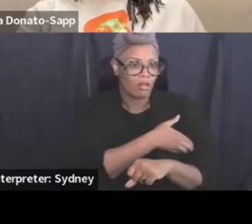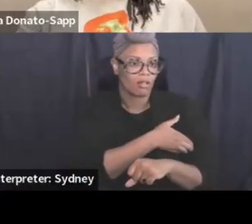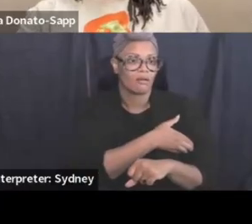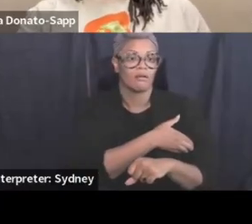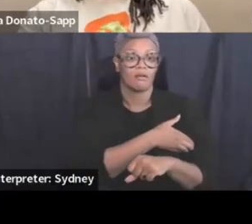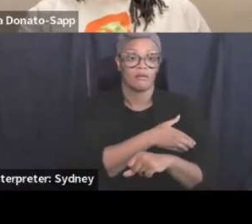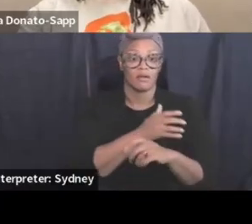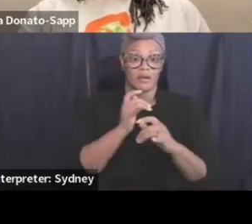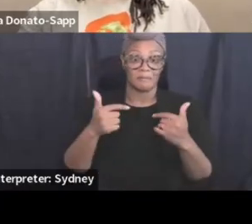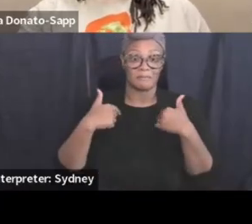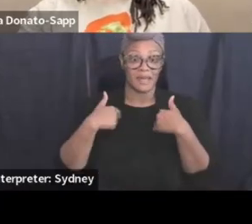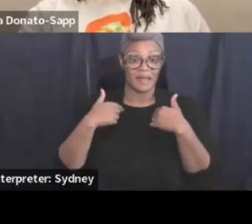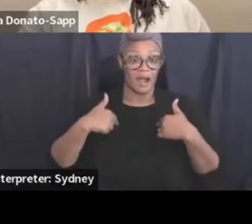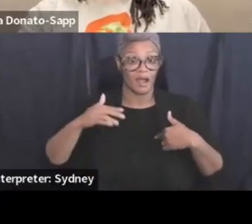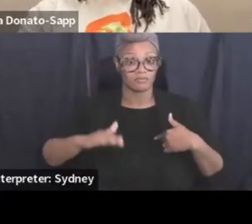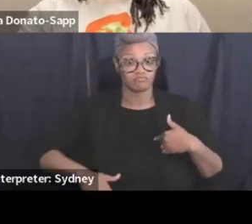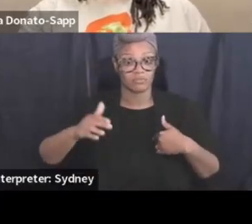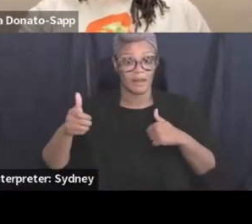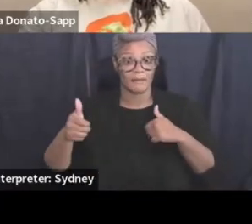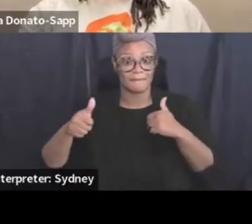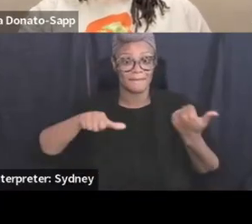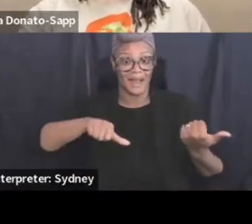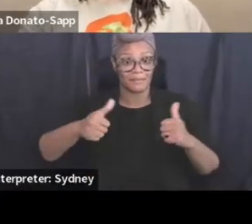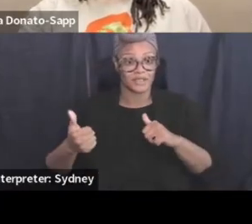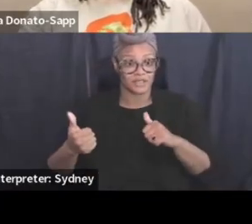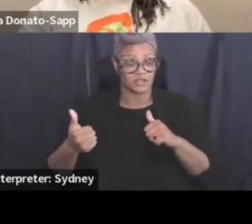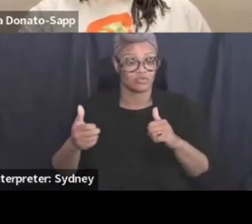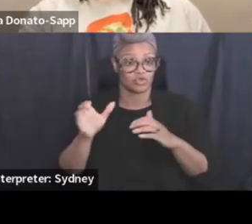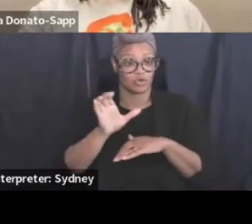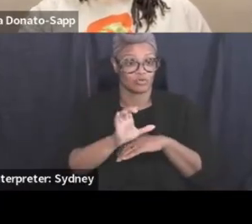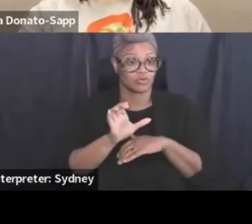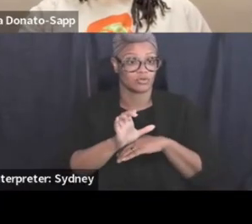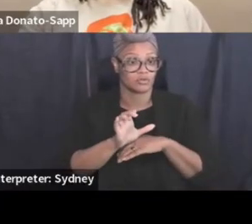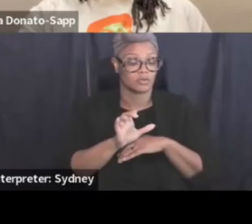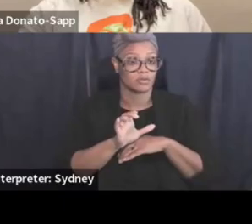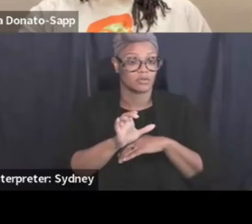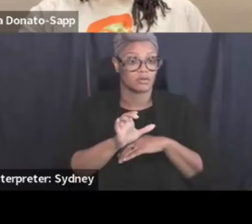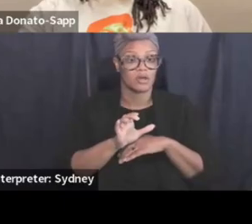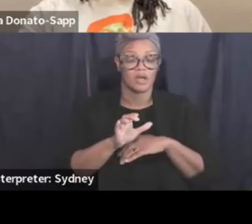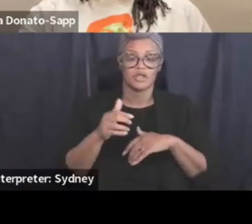Baptist church, there were multiple ways that when I was doing things that we got to share. And so,